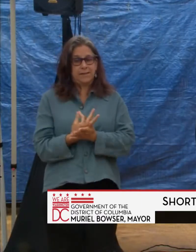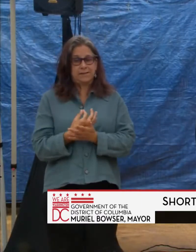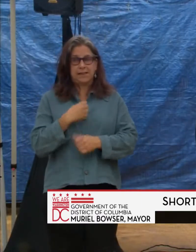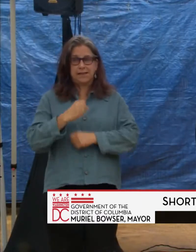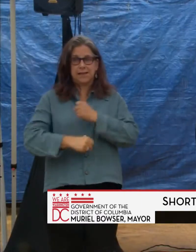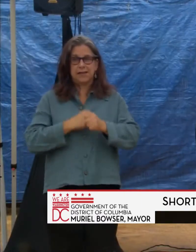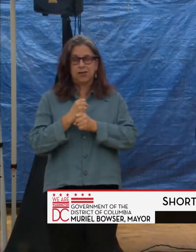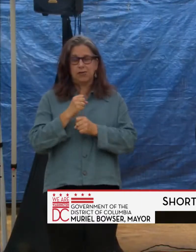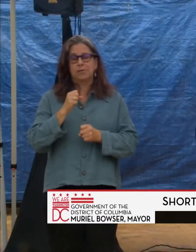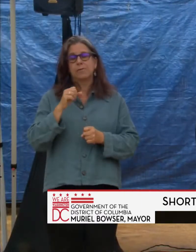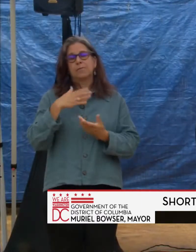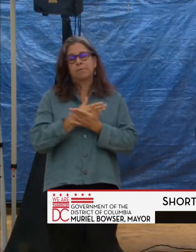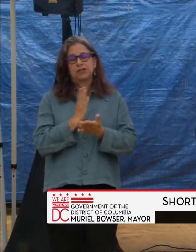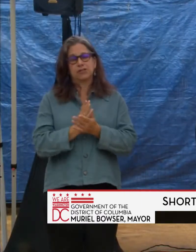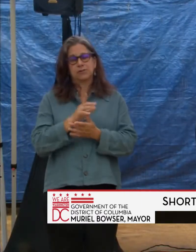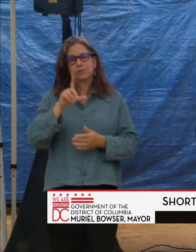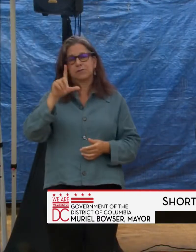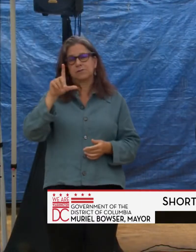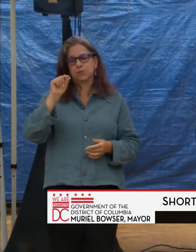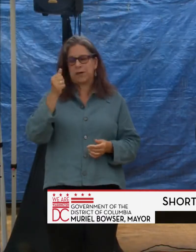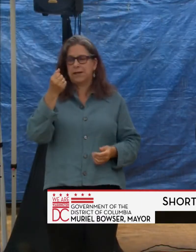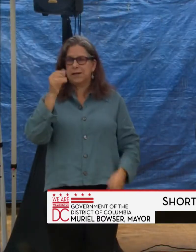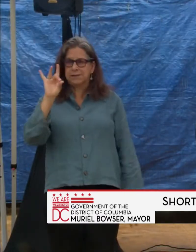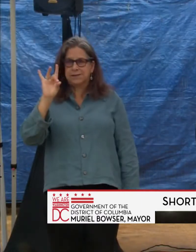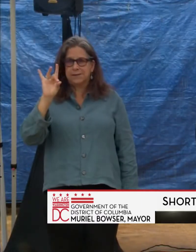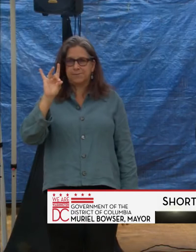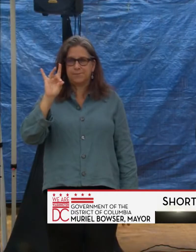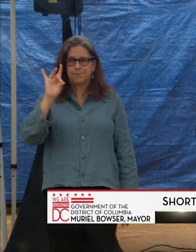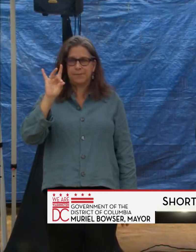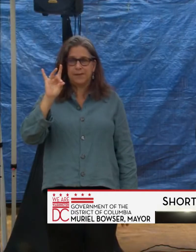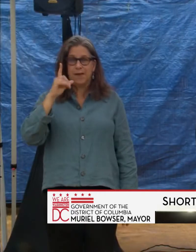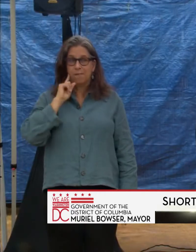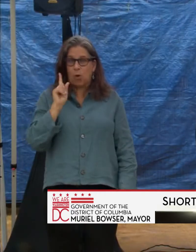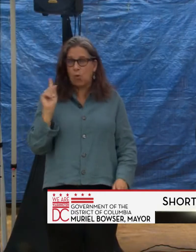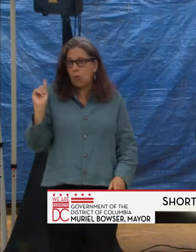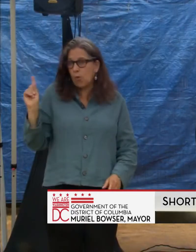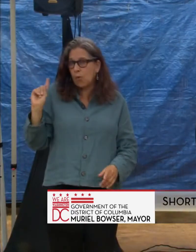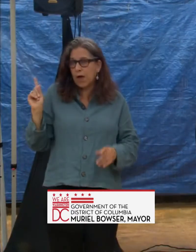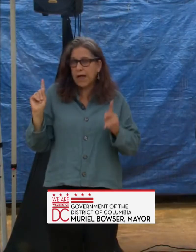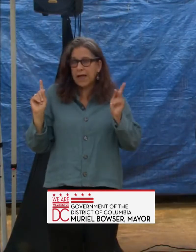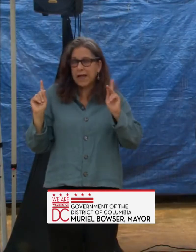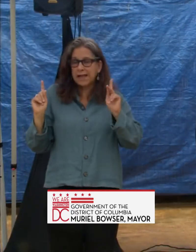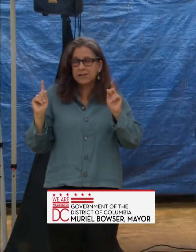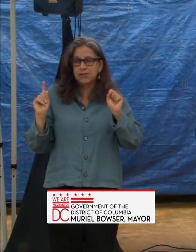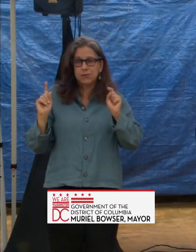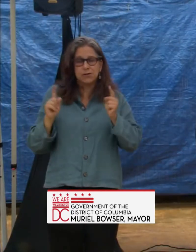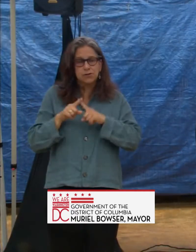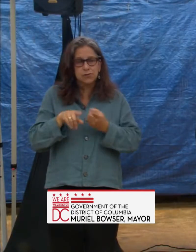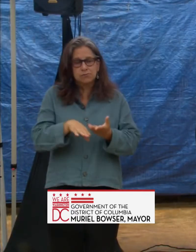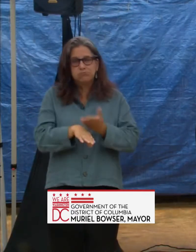STREET MAIN STREET WHICH WILL HELP TO SPUR BUSINESS DEVELOPMENT ALONG THE BURGEONING CORRIDOR.